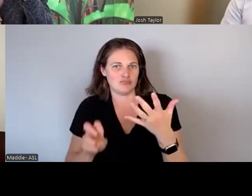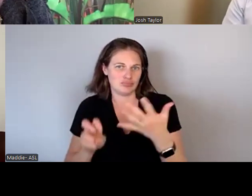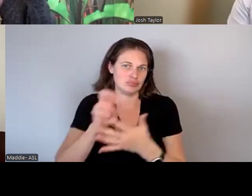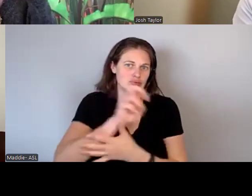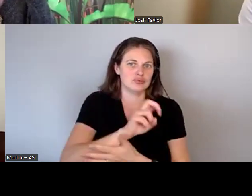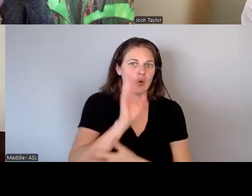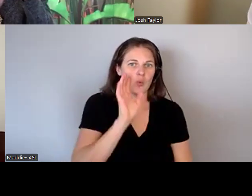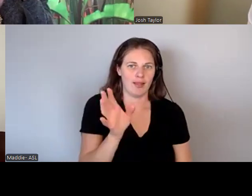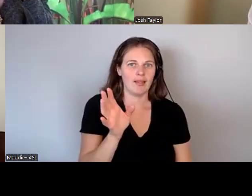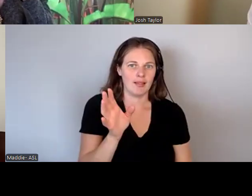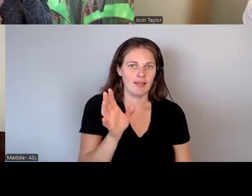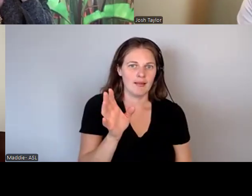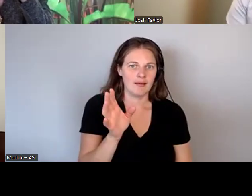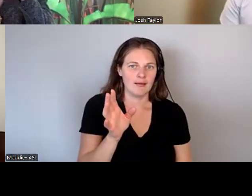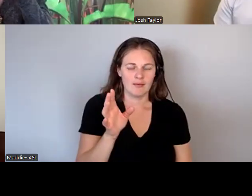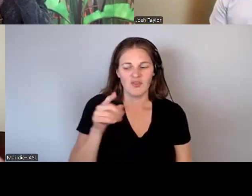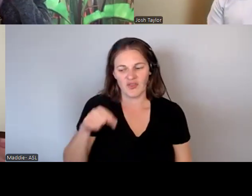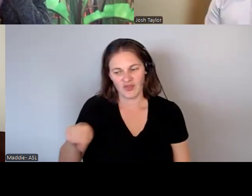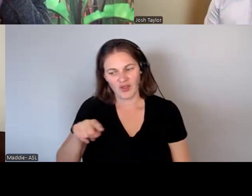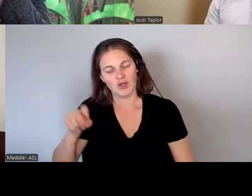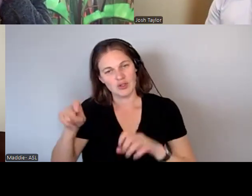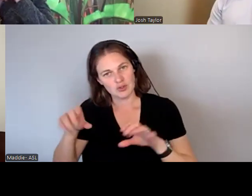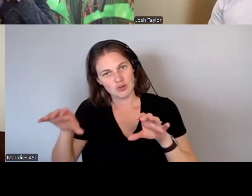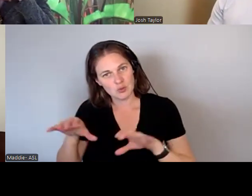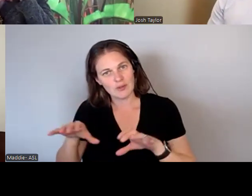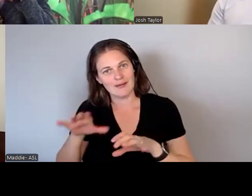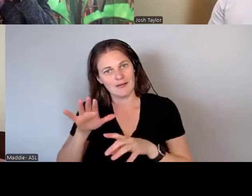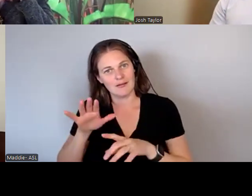because they're doing the work that they want to be doing.